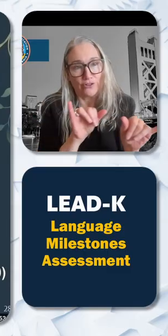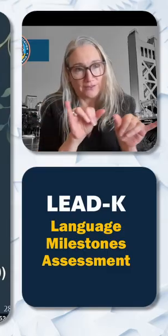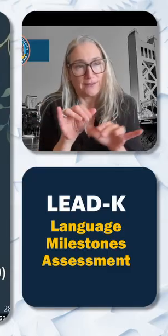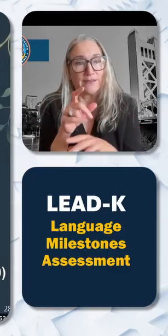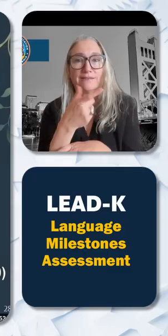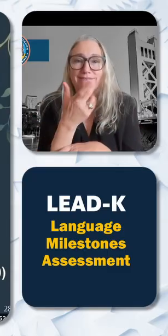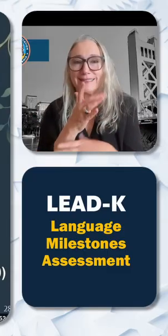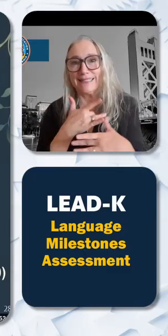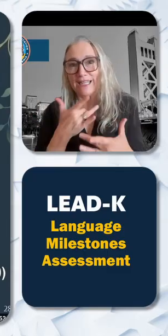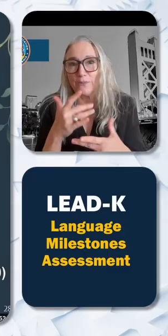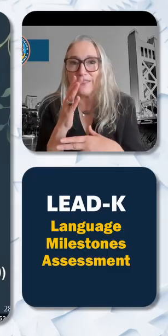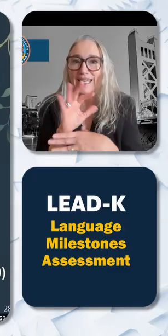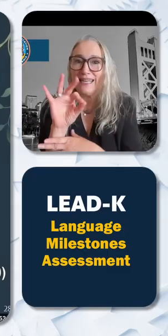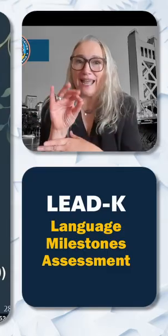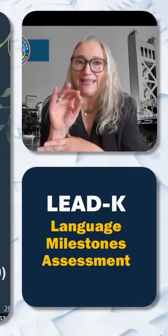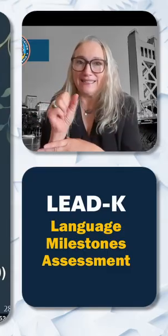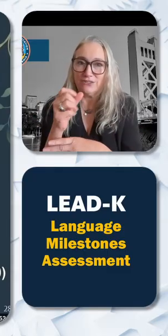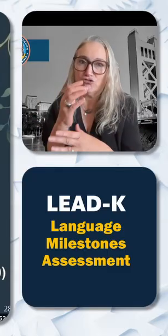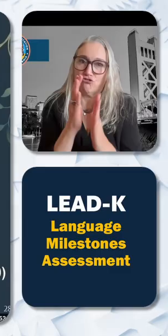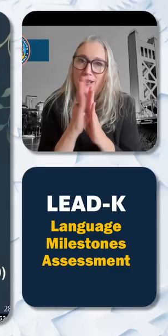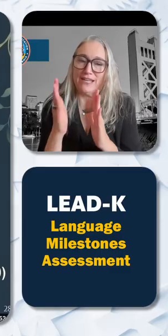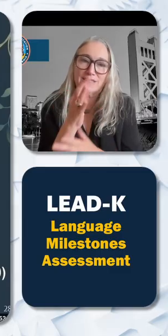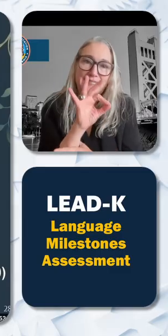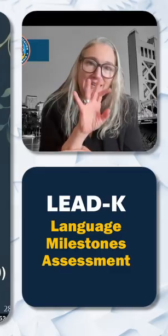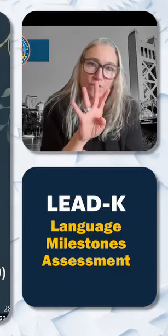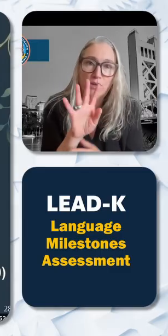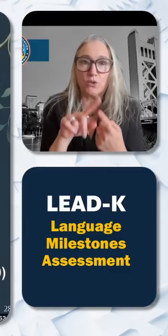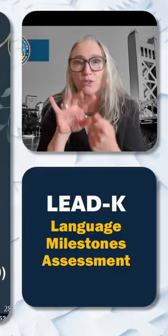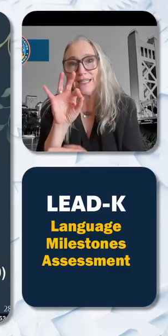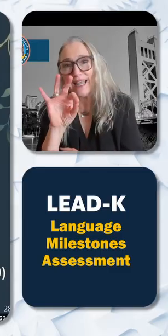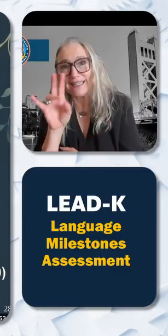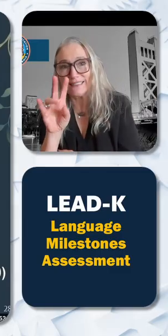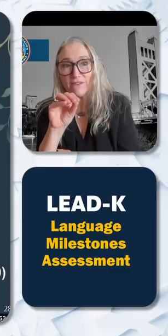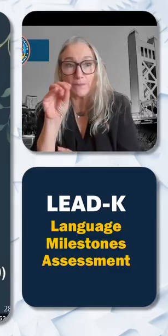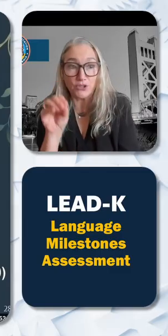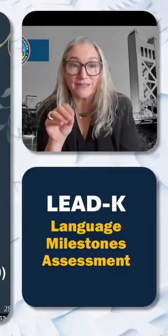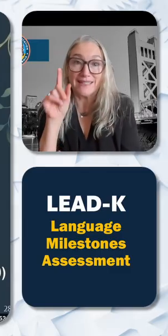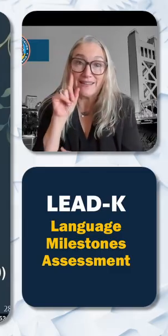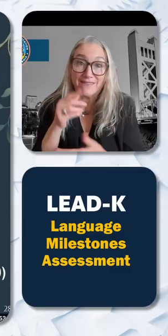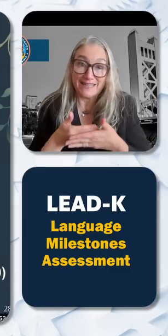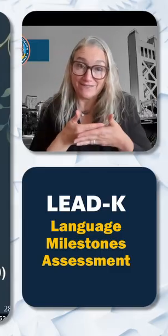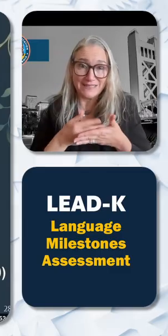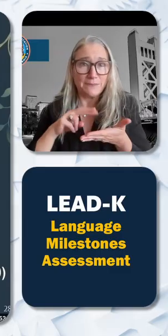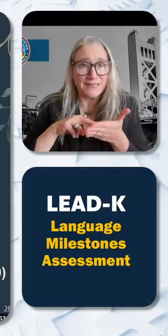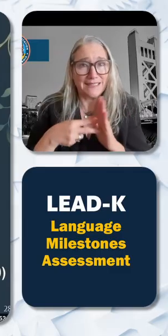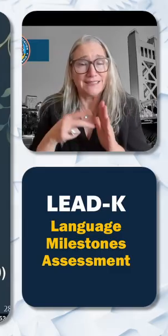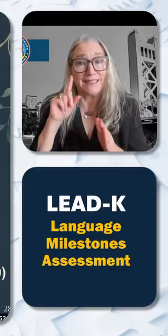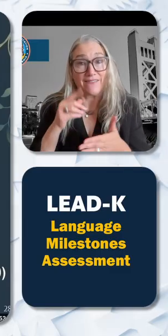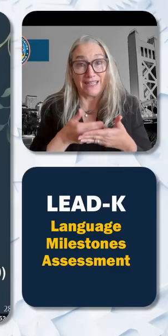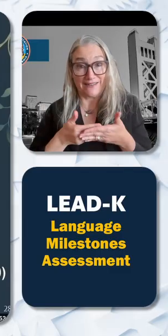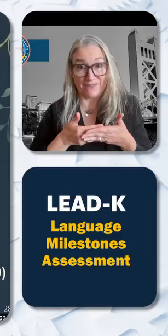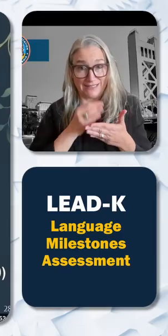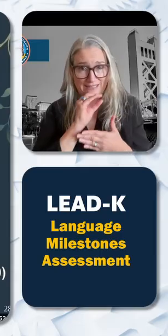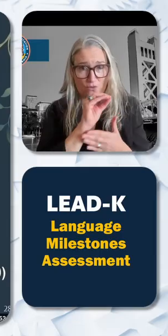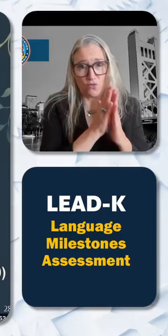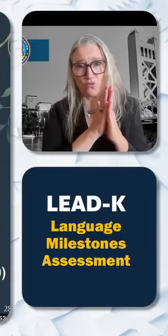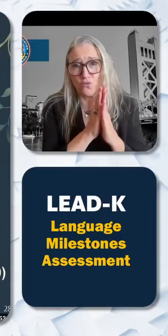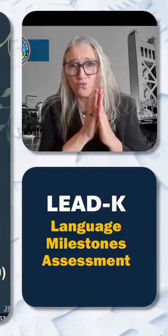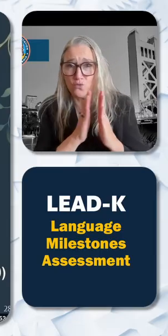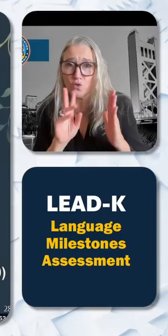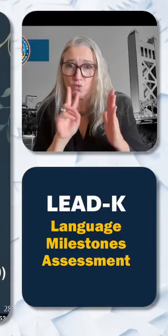2016, 2017, 2018, 2019. Those were all similar percentiles, so it's about 90 to 94 percentile.